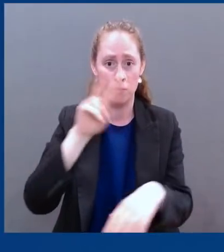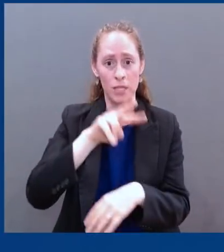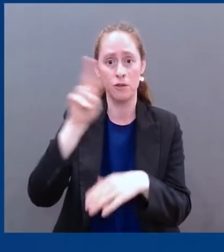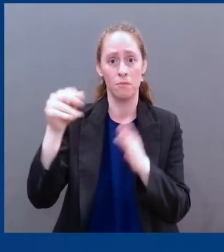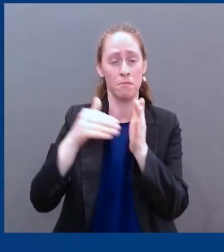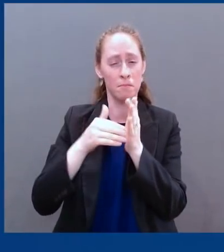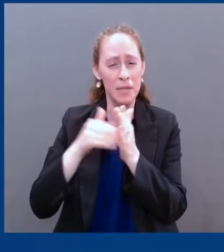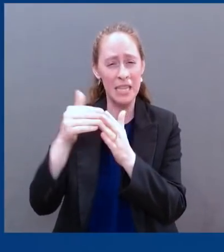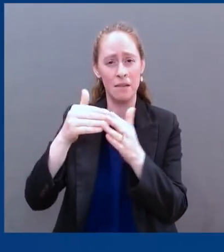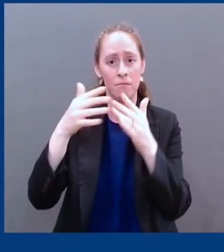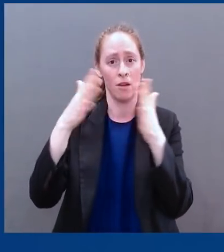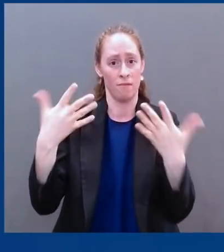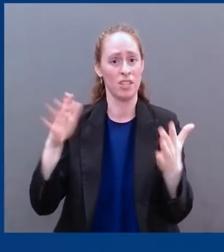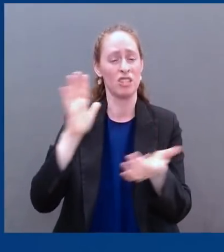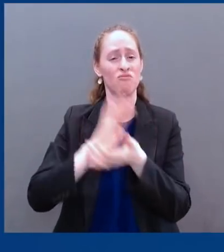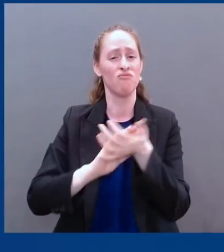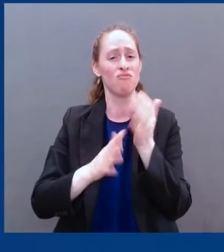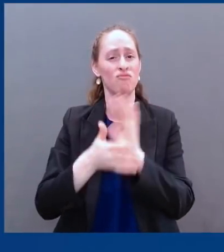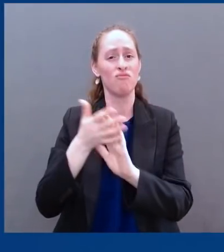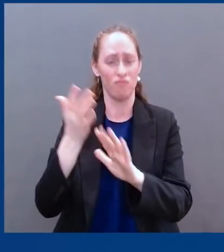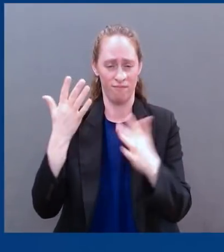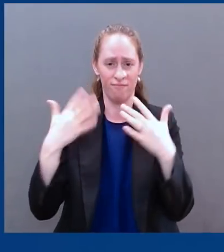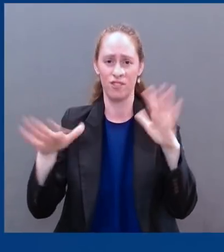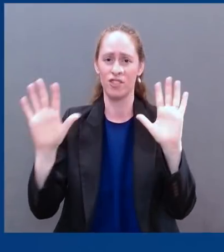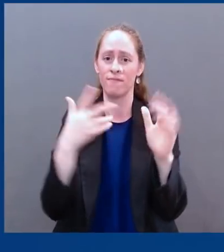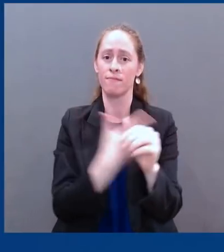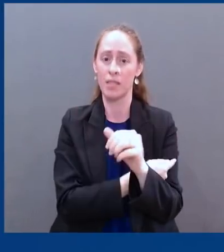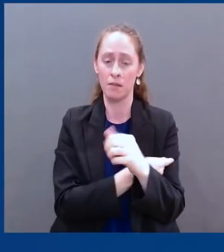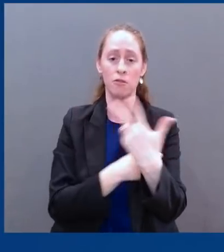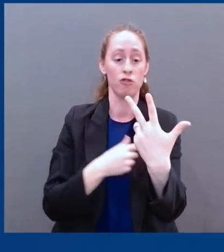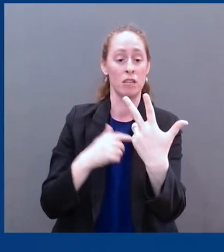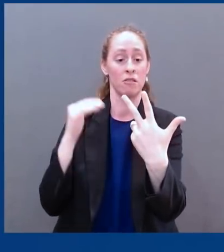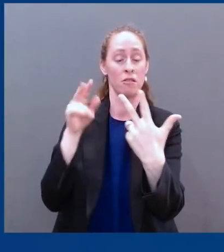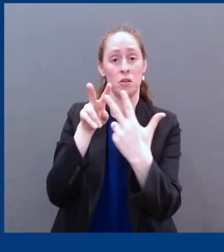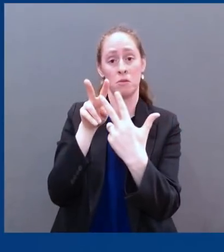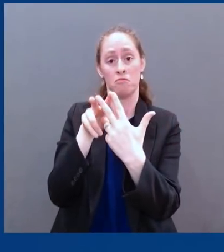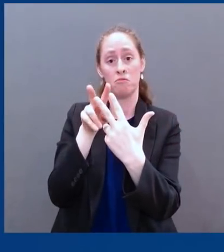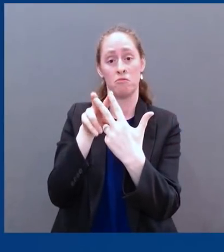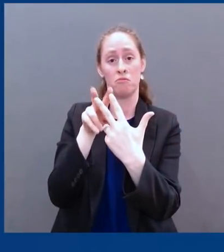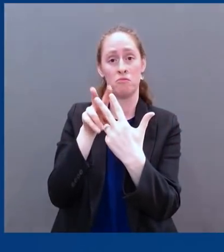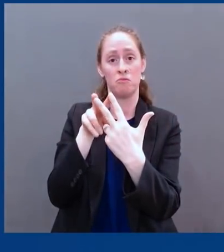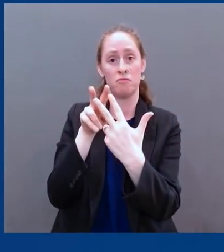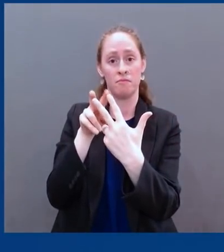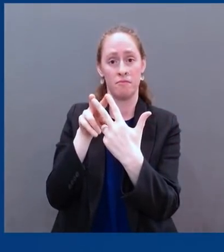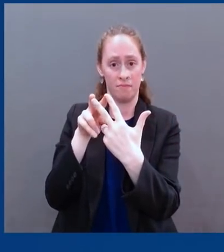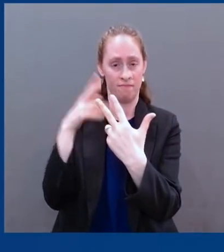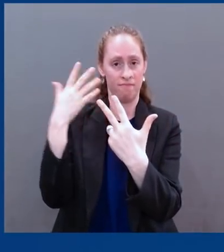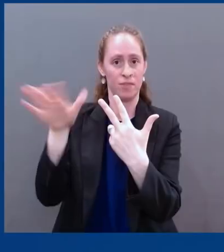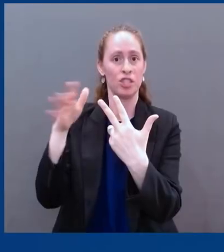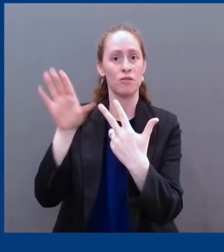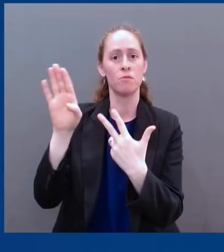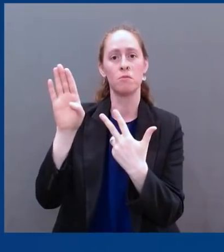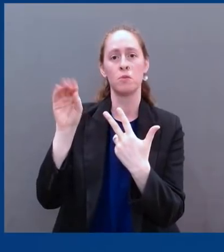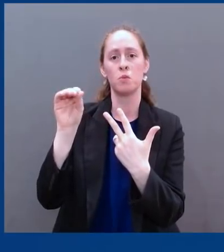including over 80 percent of eligible seniors, have now received a booster shot. As Dr. Fauci just said,